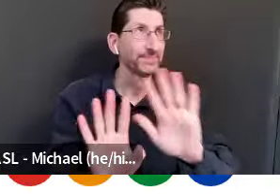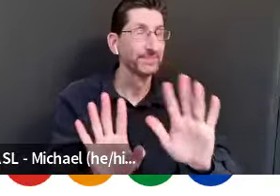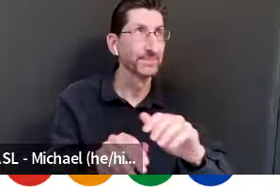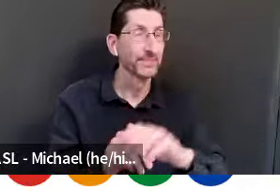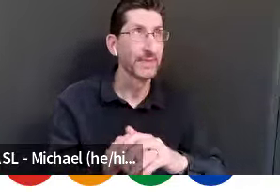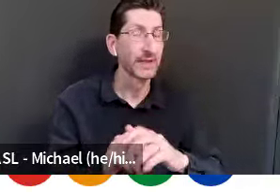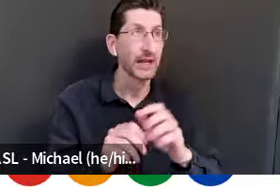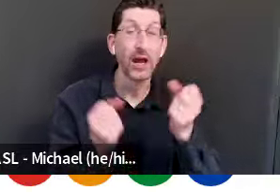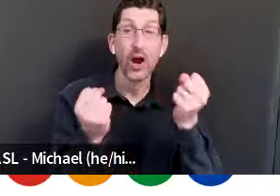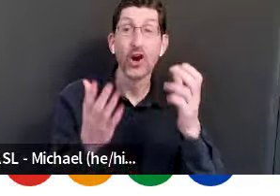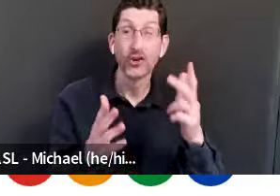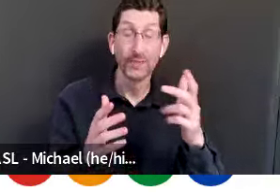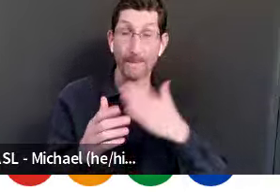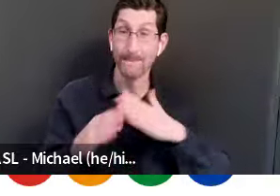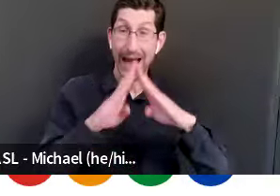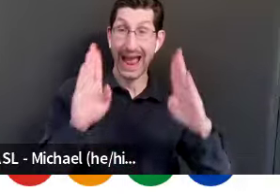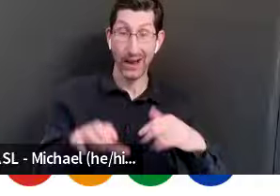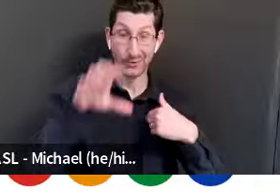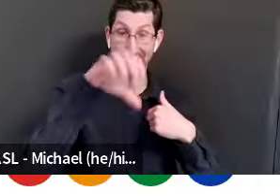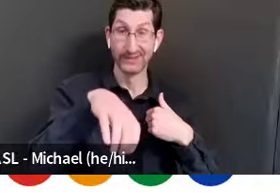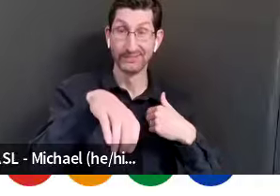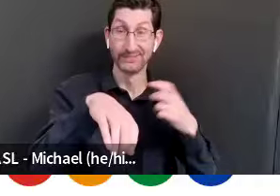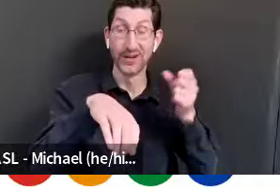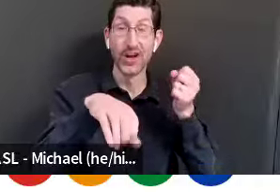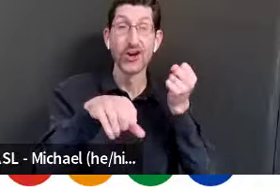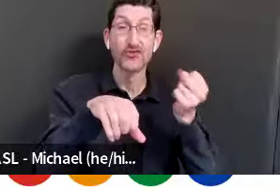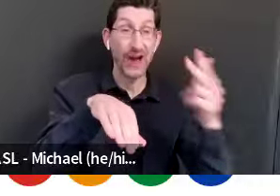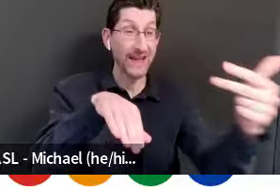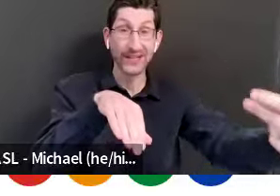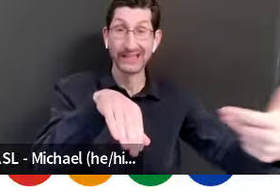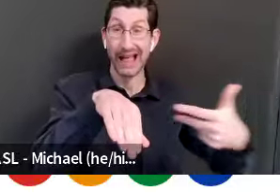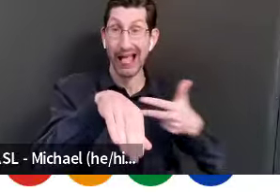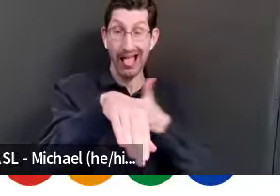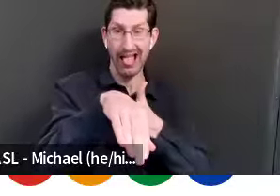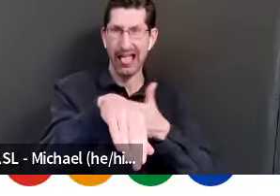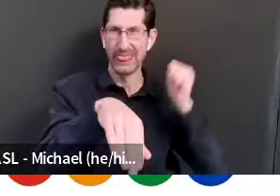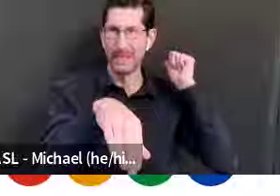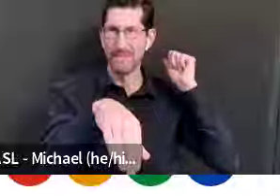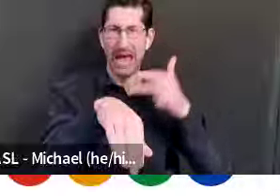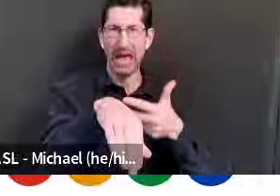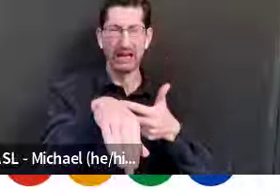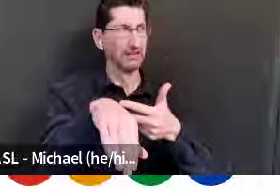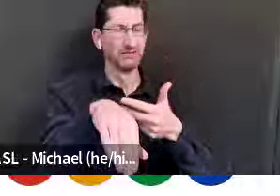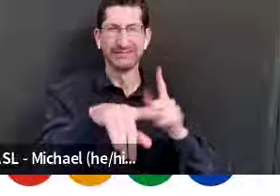A LOT OF TIME, DRIVES THEY WILL COME -- THEY WILL ARRIVE IN BACK OF MY HOUSE, WHICH IS A